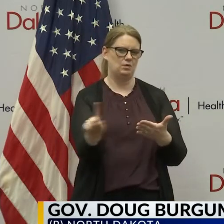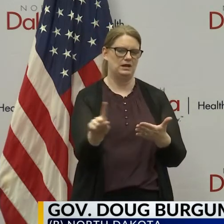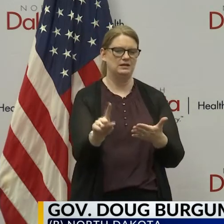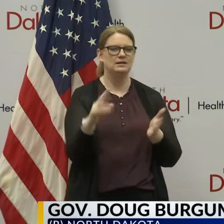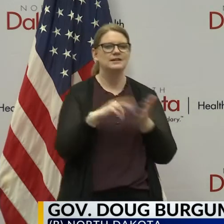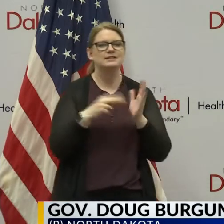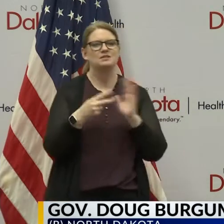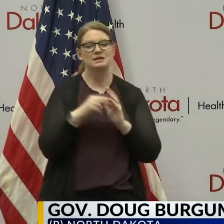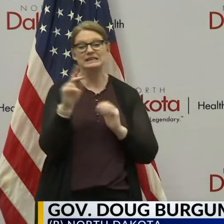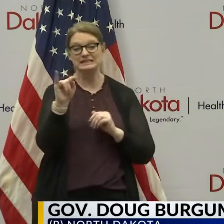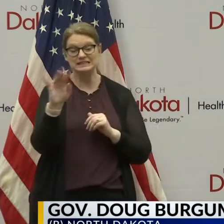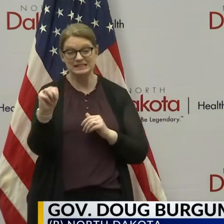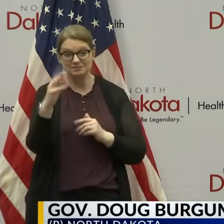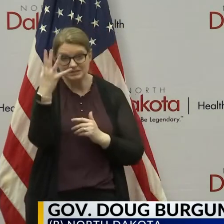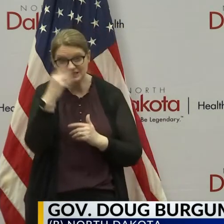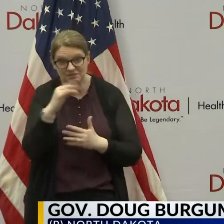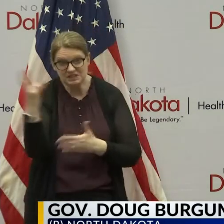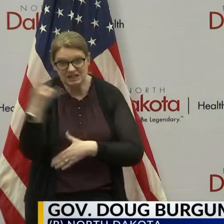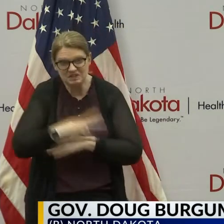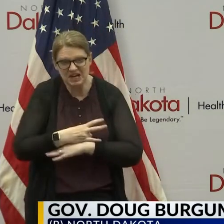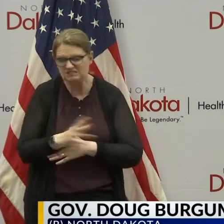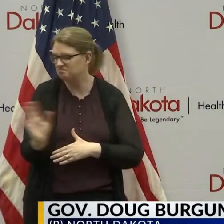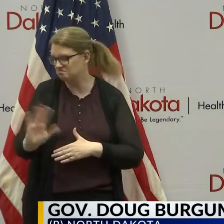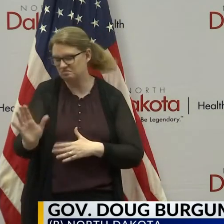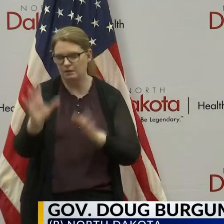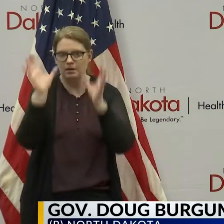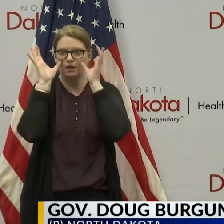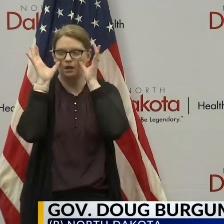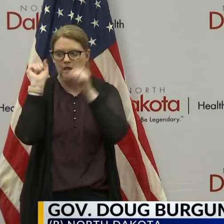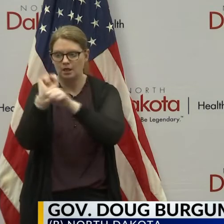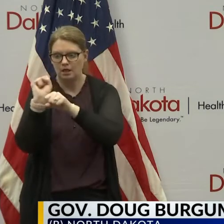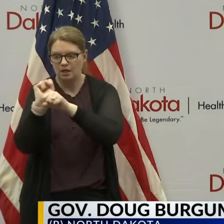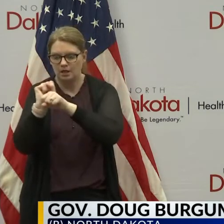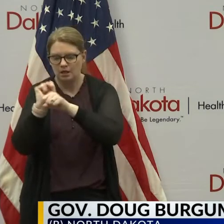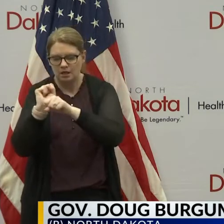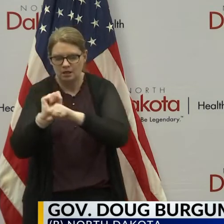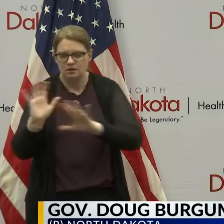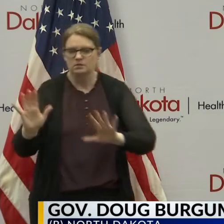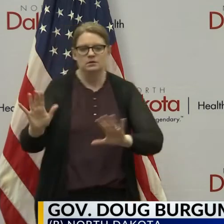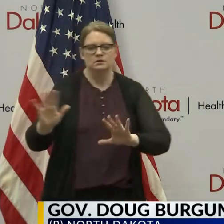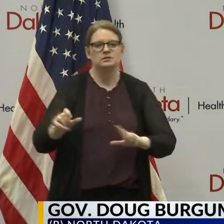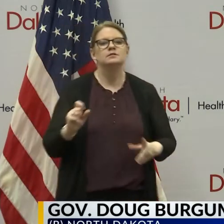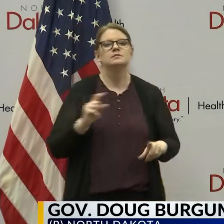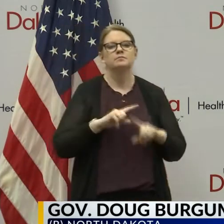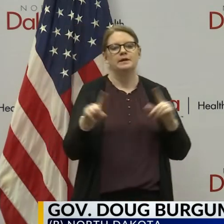HARD TO RELEASE THAT ALL UPDATES BUT WILL BE HERE IN ABOUT A WEEK AND THAT MEANS TIM